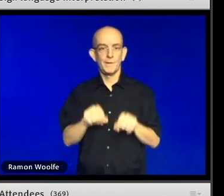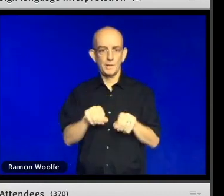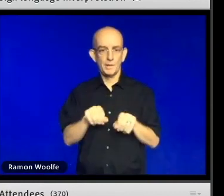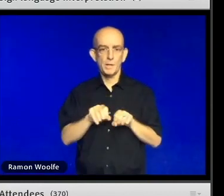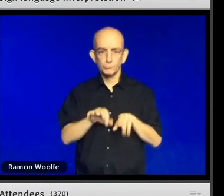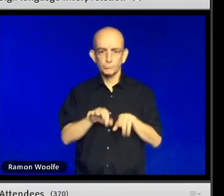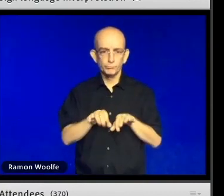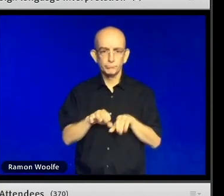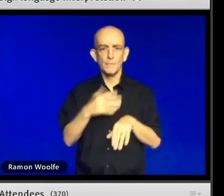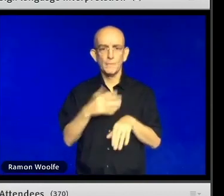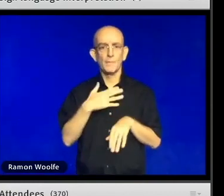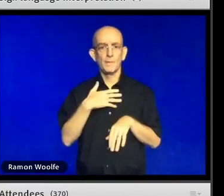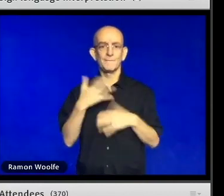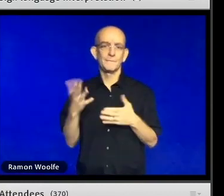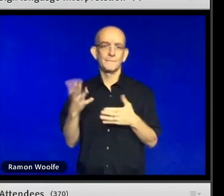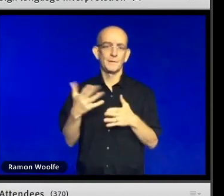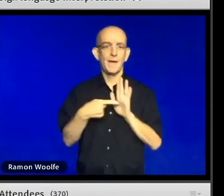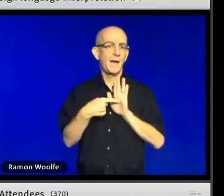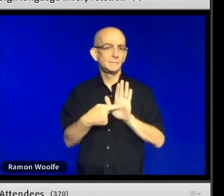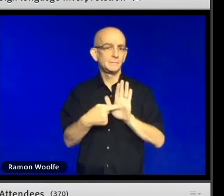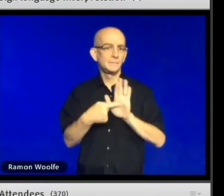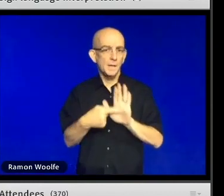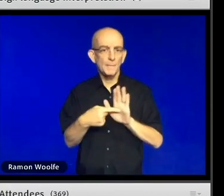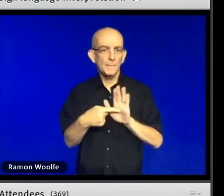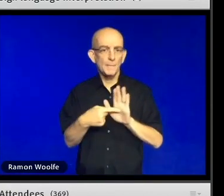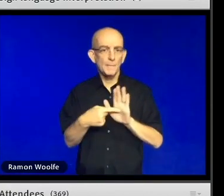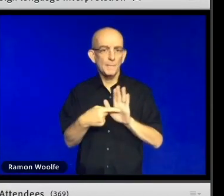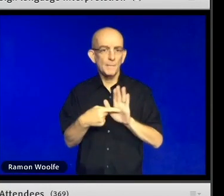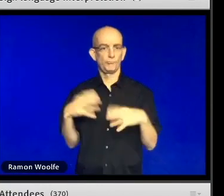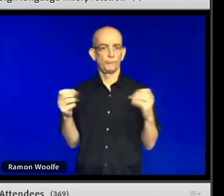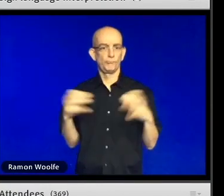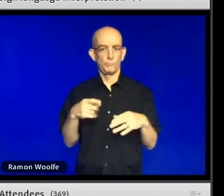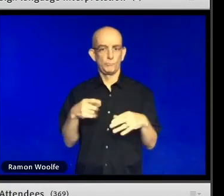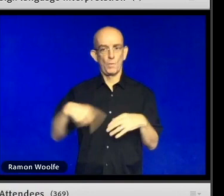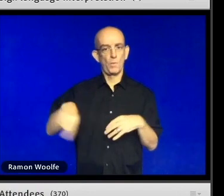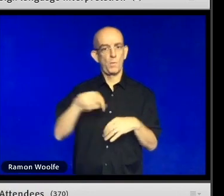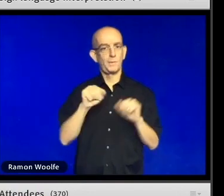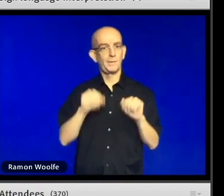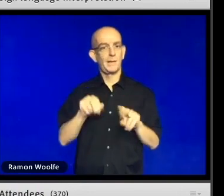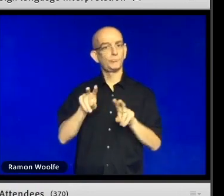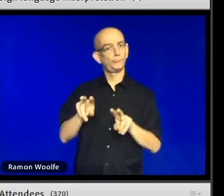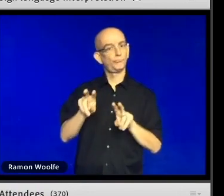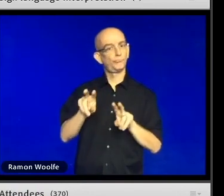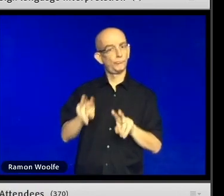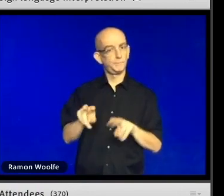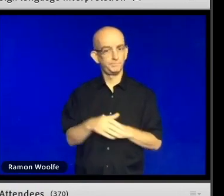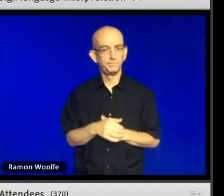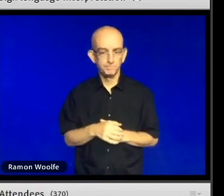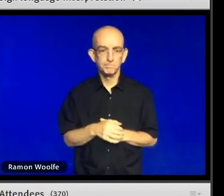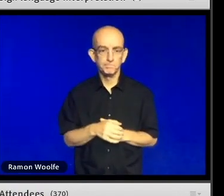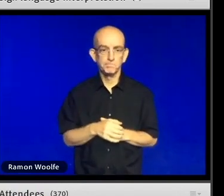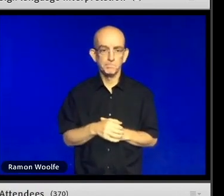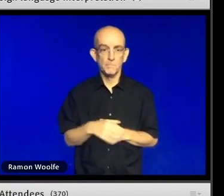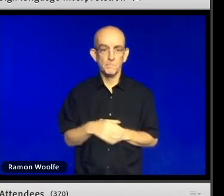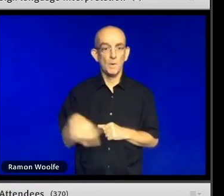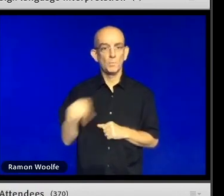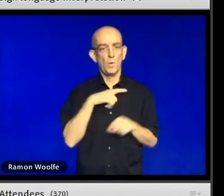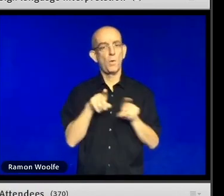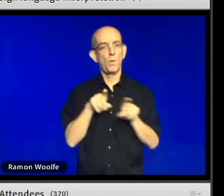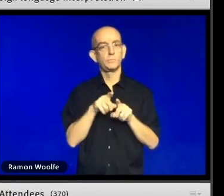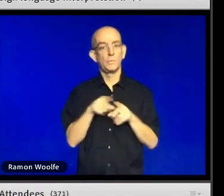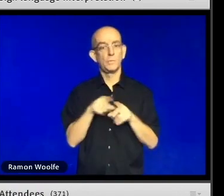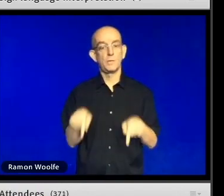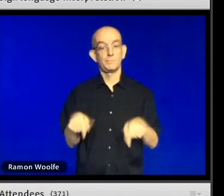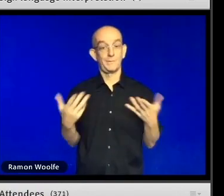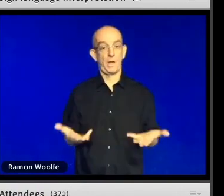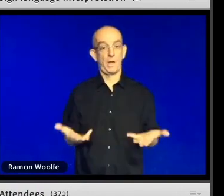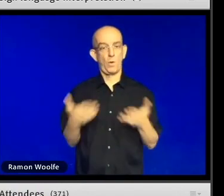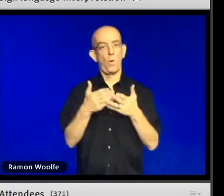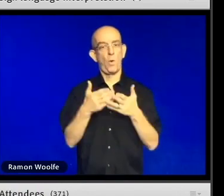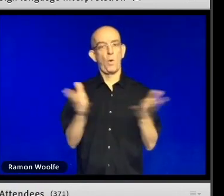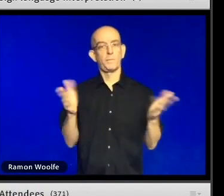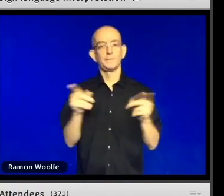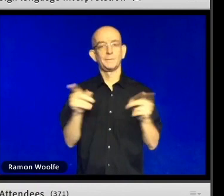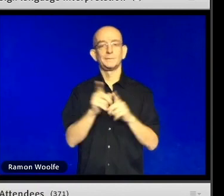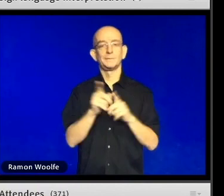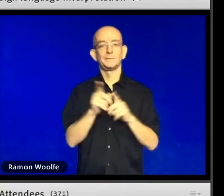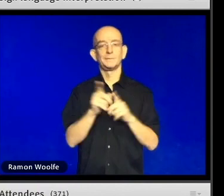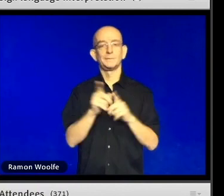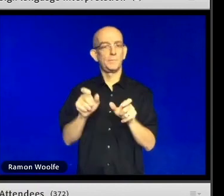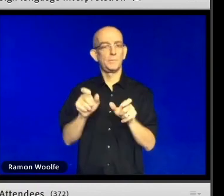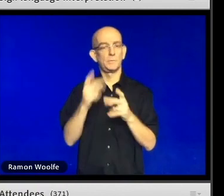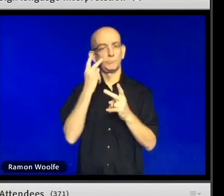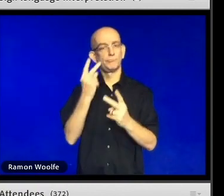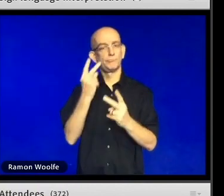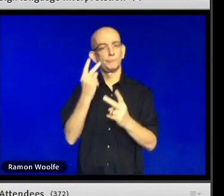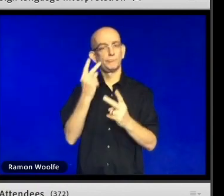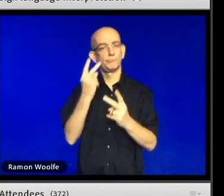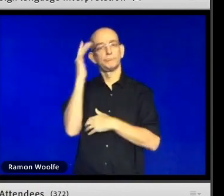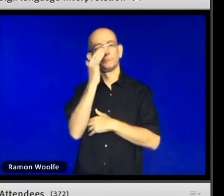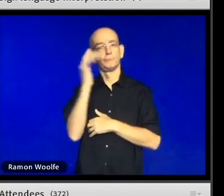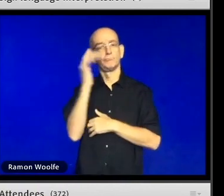reflections from Dalal Al‑Taji. She has agreed to share with us her experience with